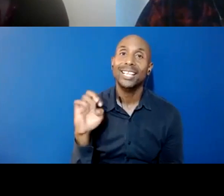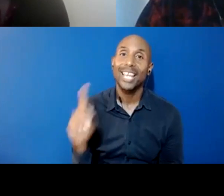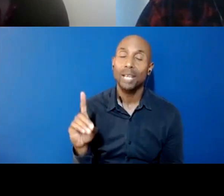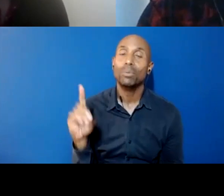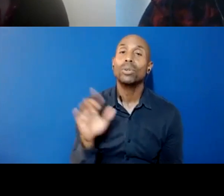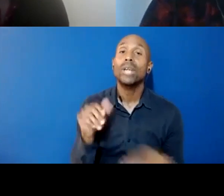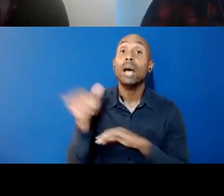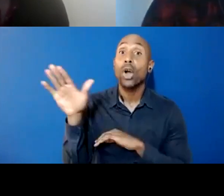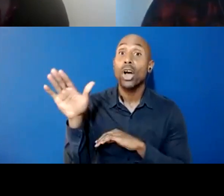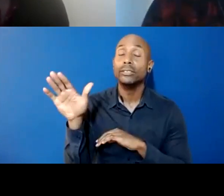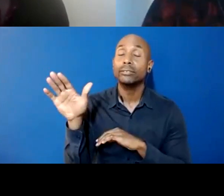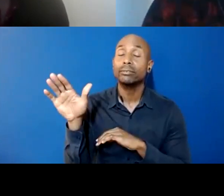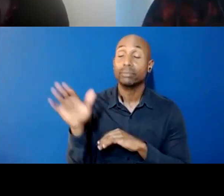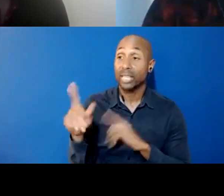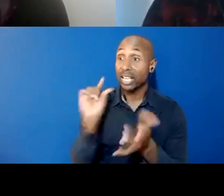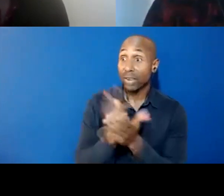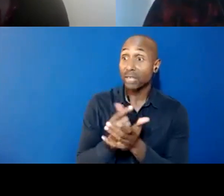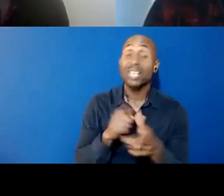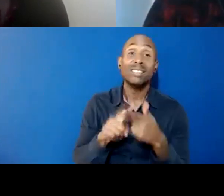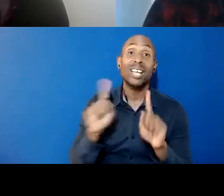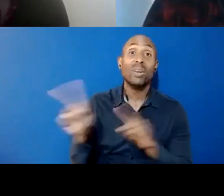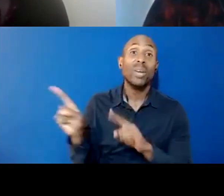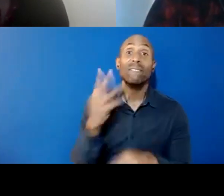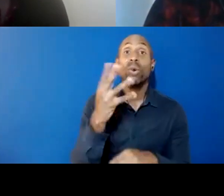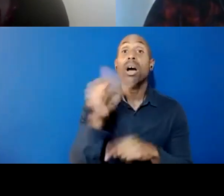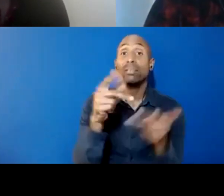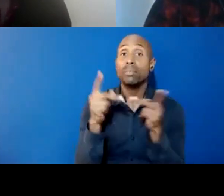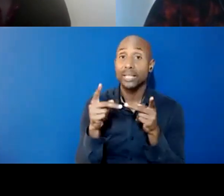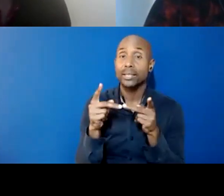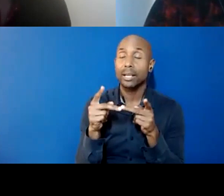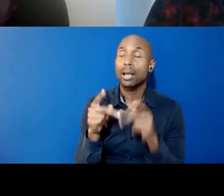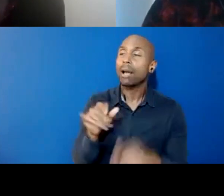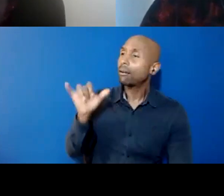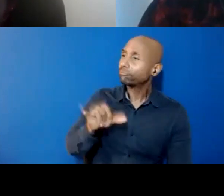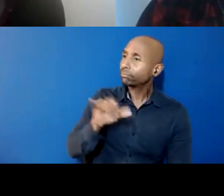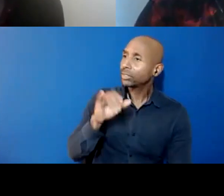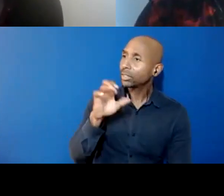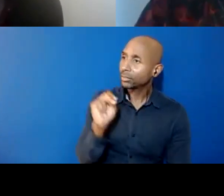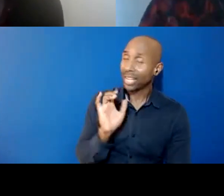Enabled Abroad was a creative way of funding reasonable accommodations.